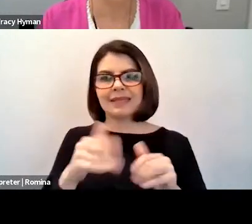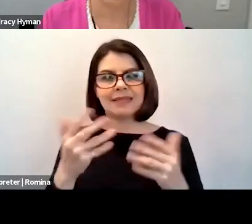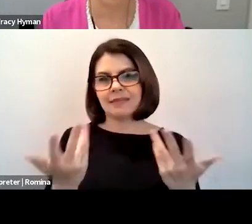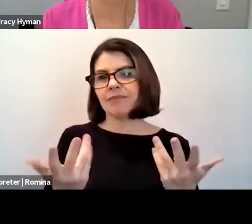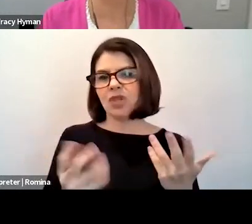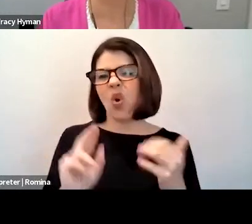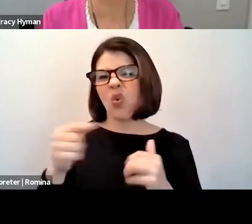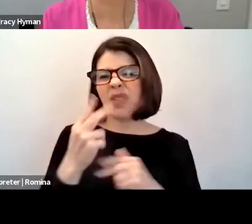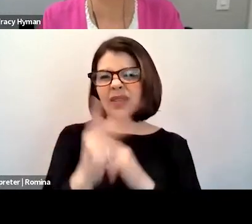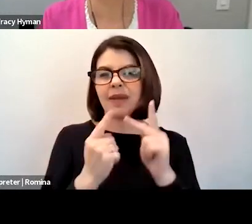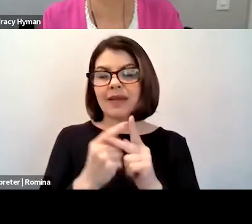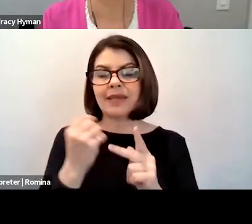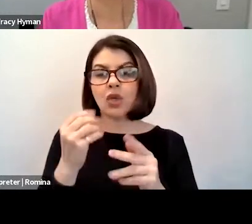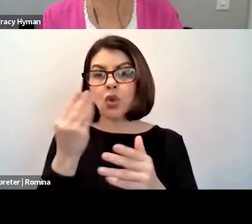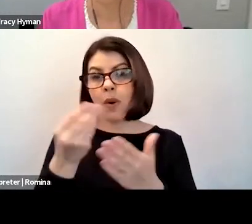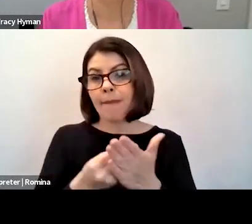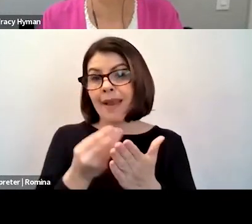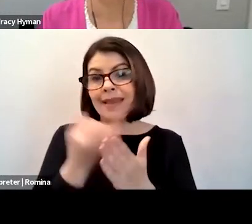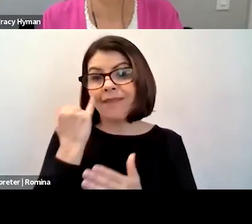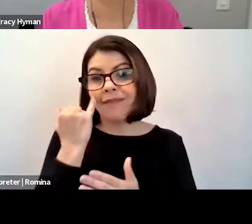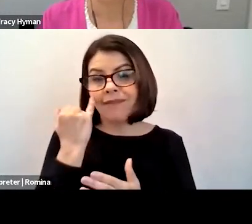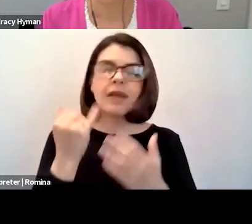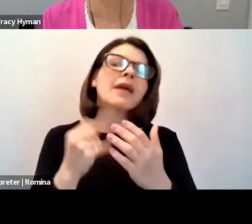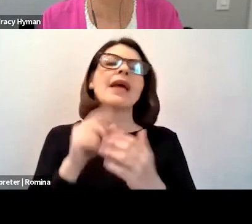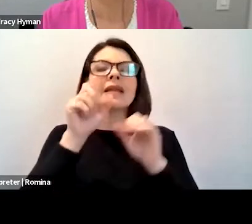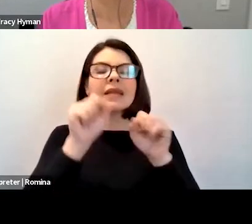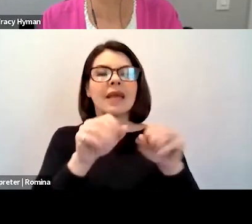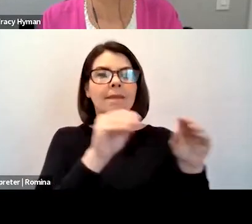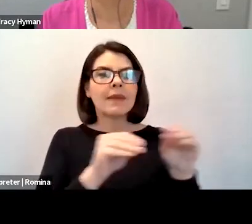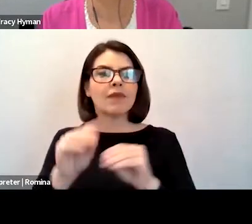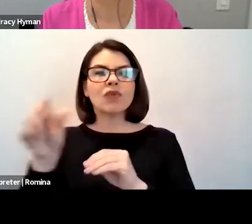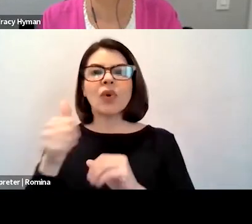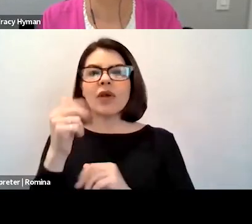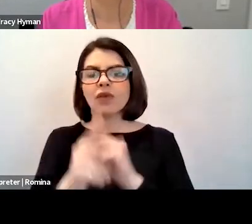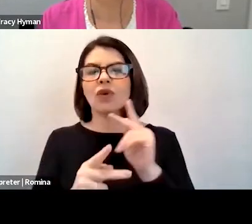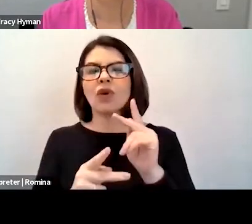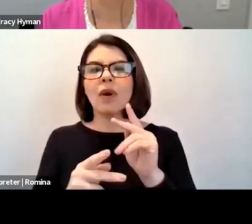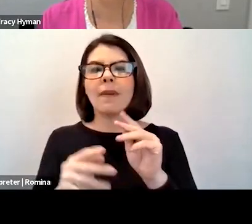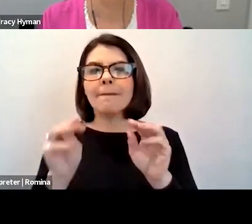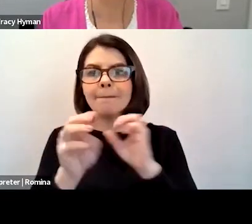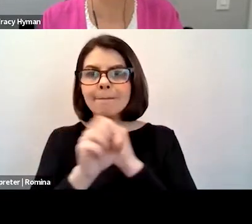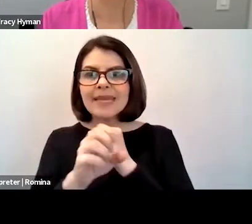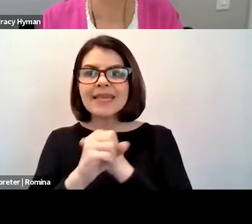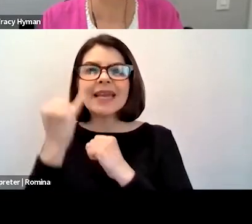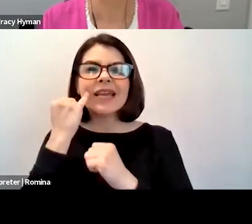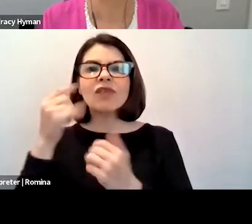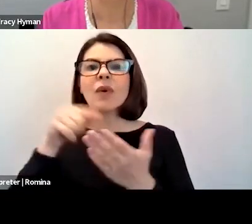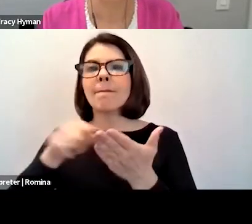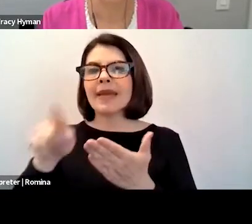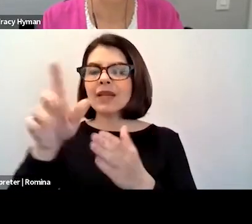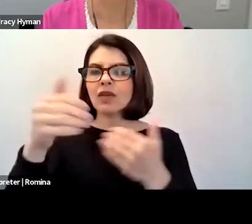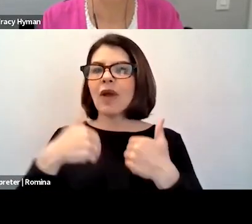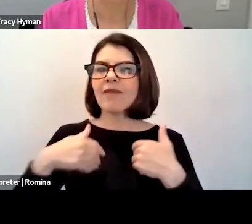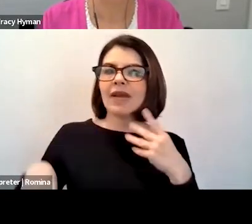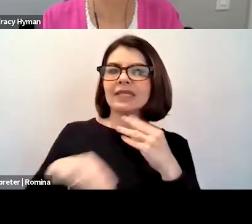and it can be moved to other media as long as you're paid for the use in that other media and you receive an additional session fee.